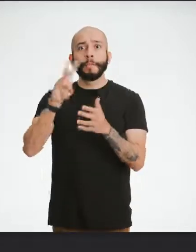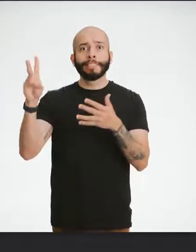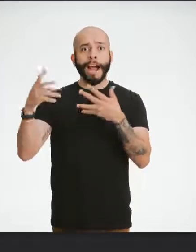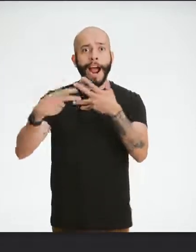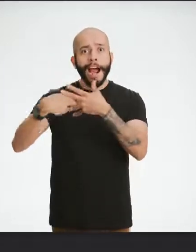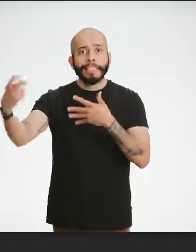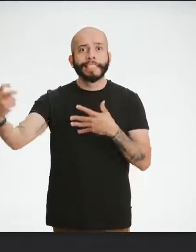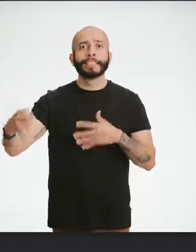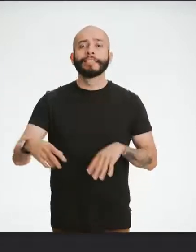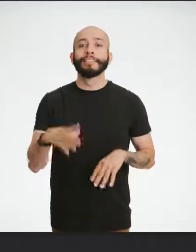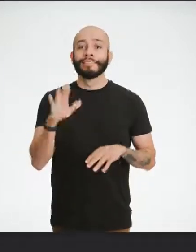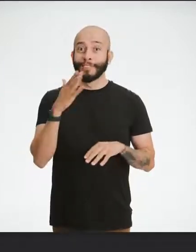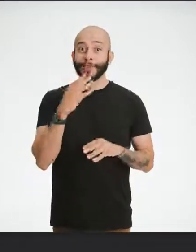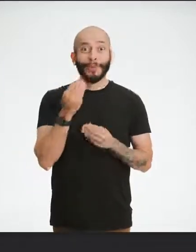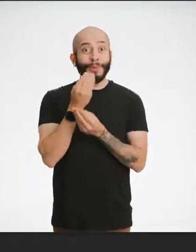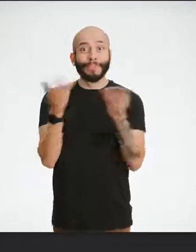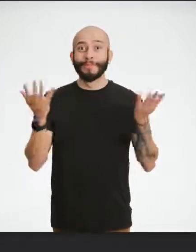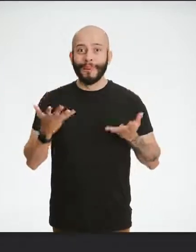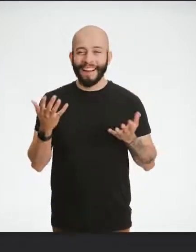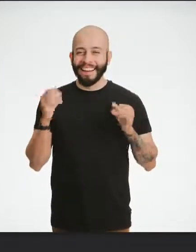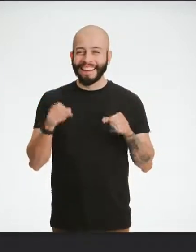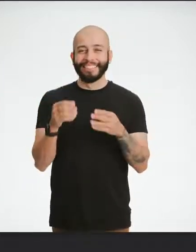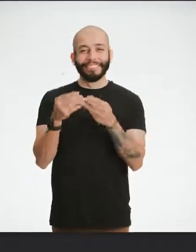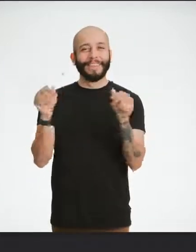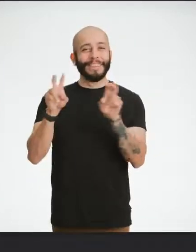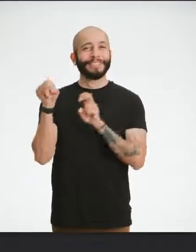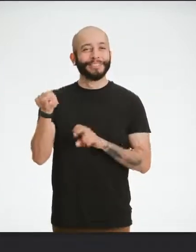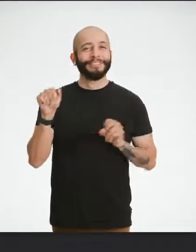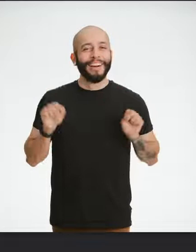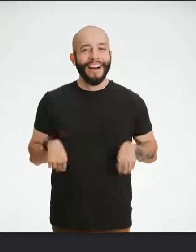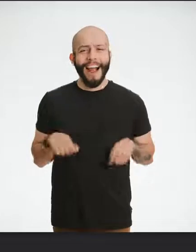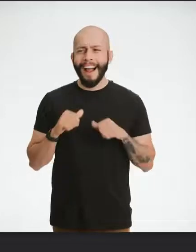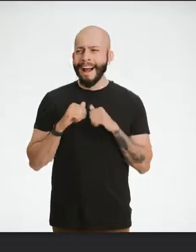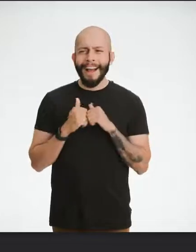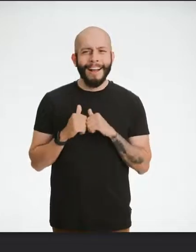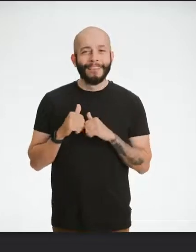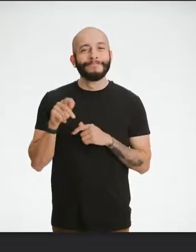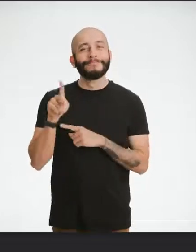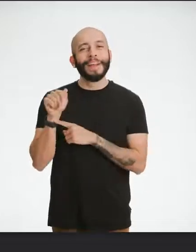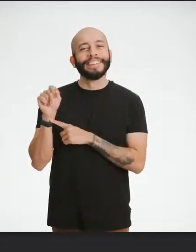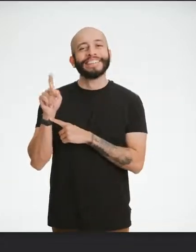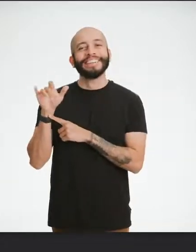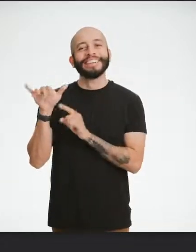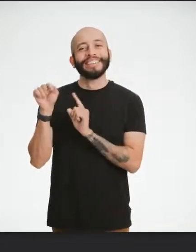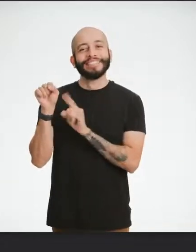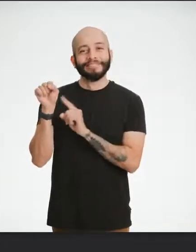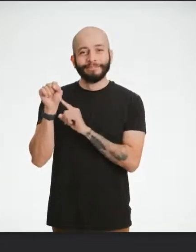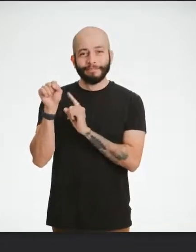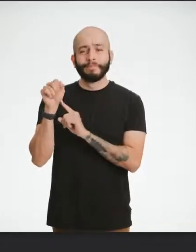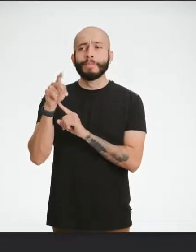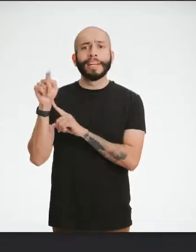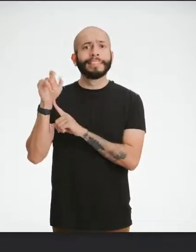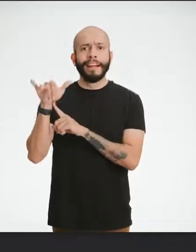The good news is that together we can solve these issues. And we can do this today with Passkeys.